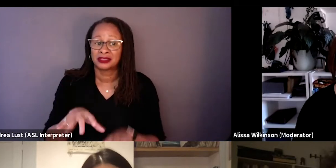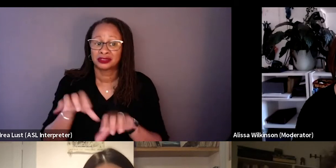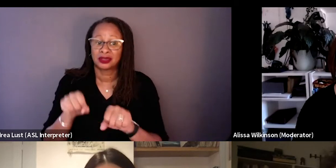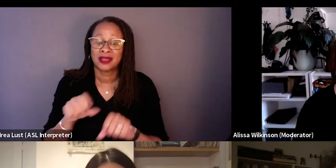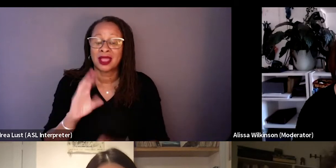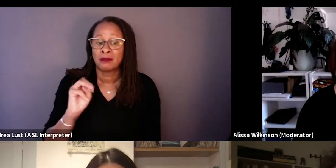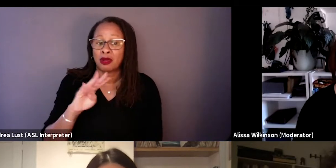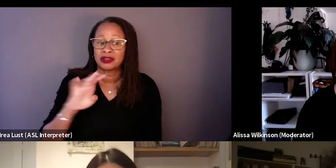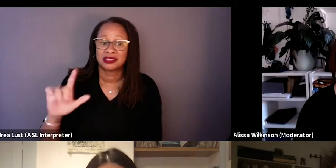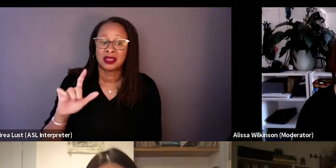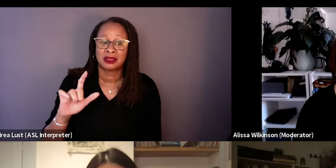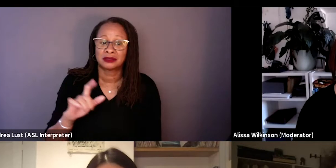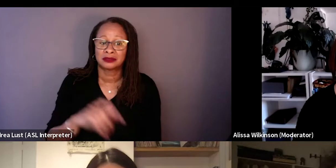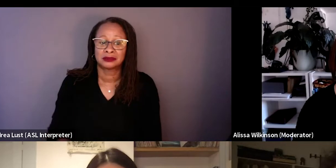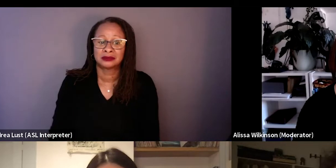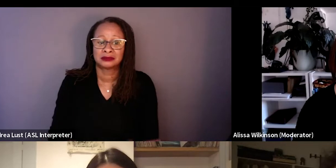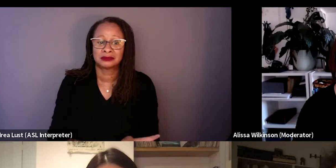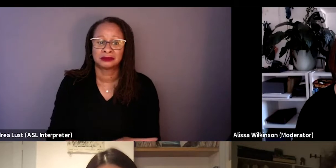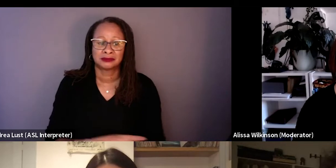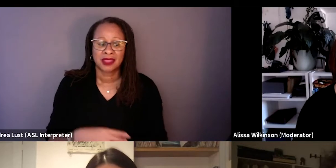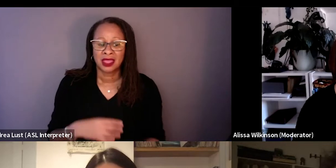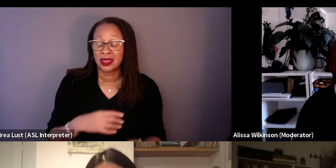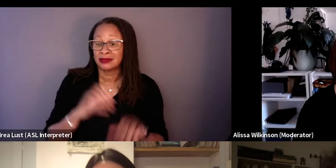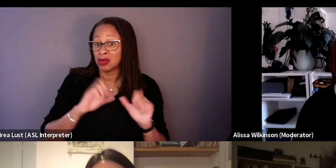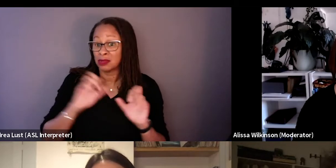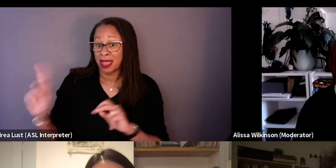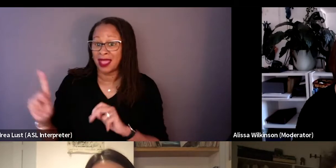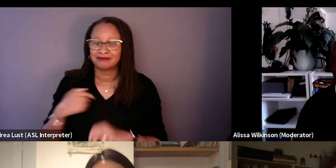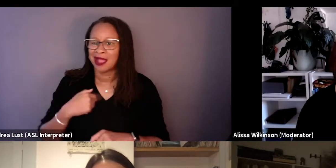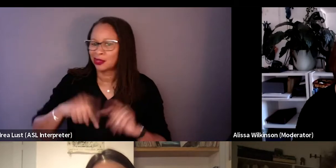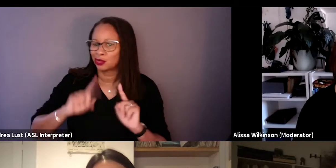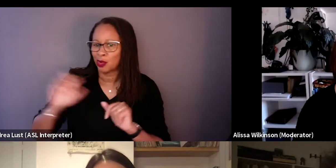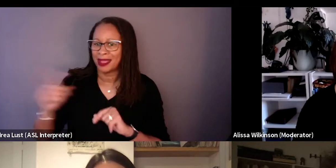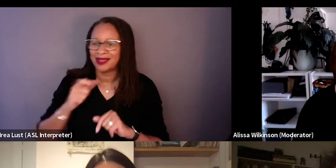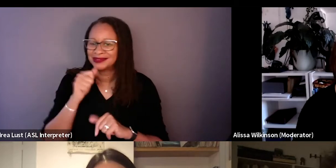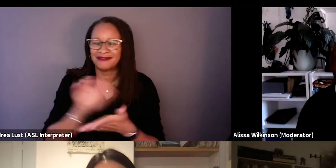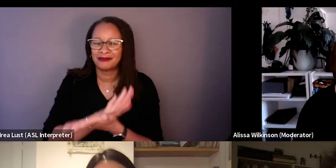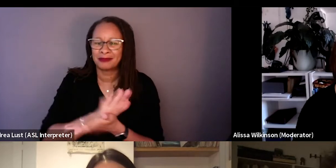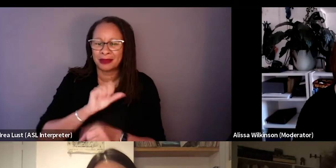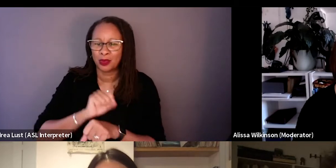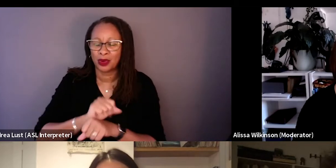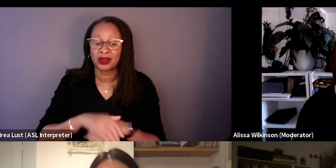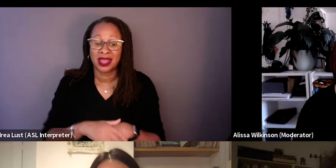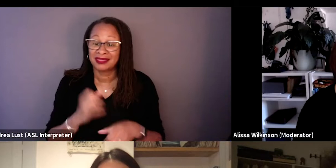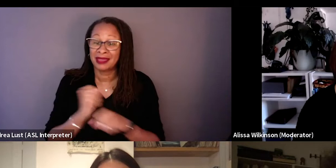I couldn't go back because I didn't have any paperwork and stuff. So yeah, that made us a good team. And then whenever Marcel